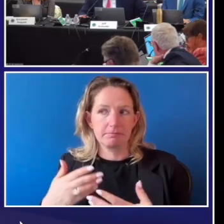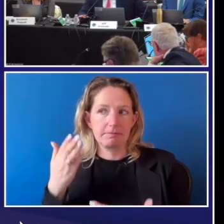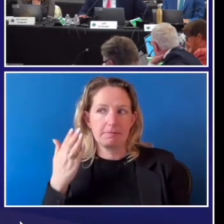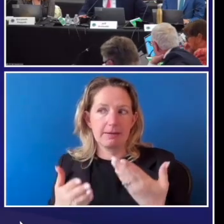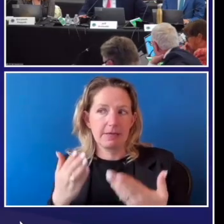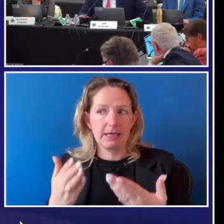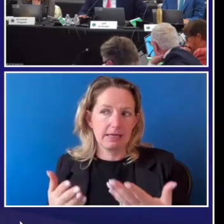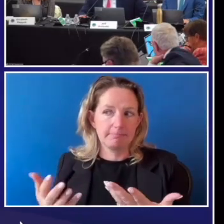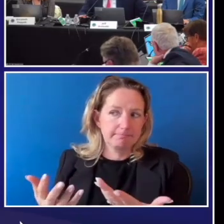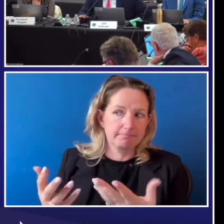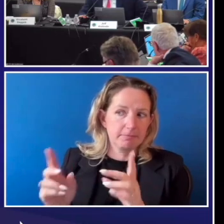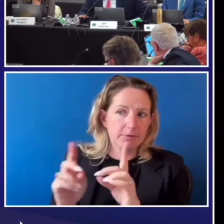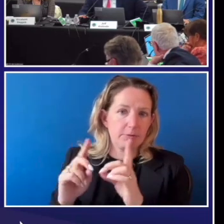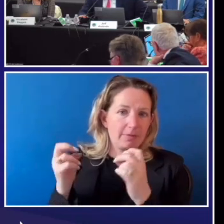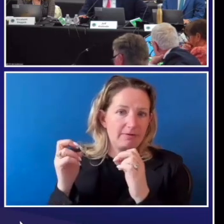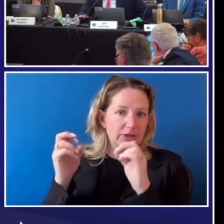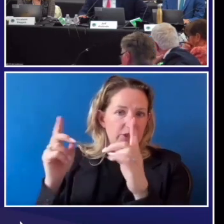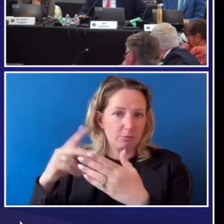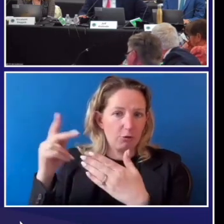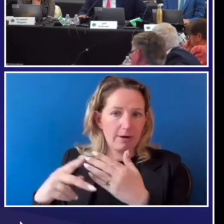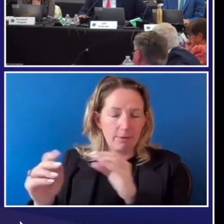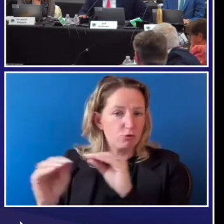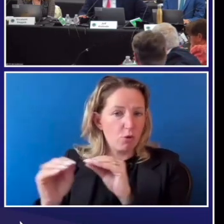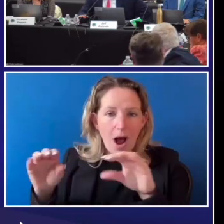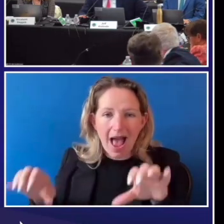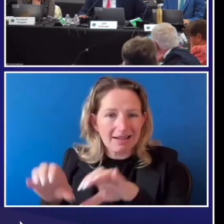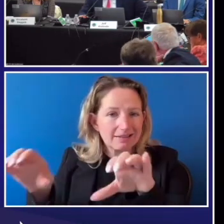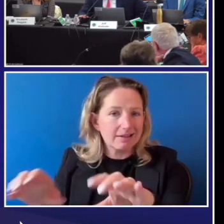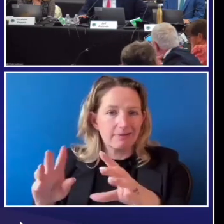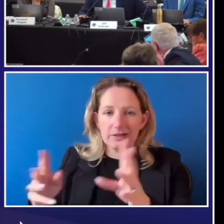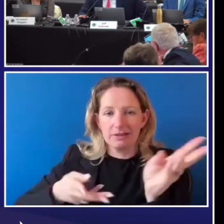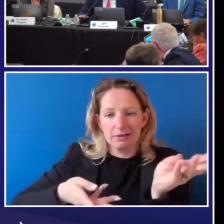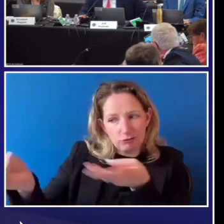stream of funding, for example, um, and hasn't been for a number of years where they're just thinking about it.